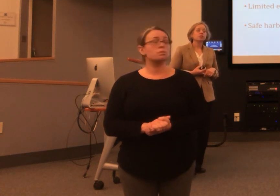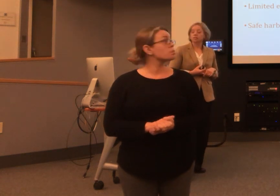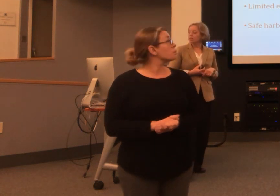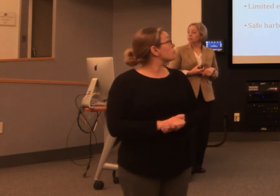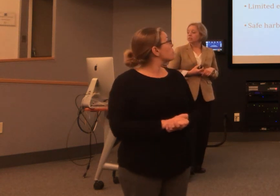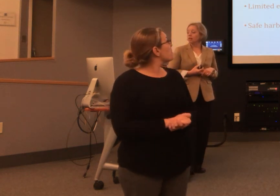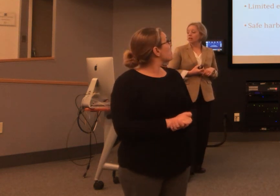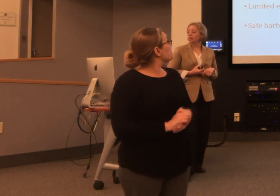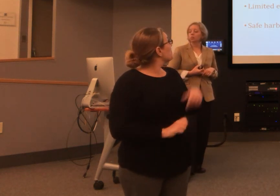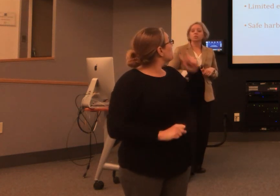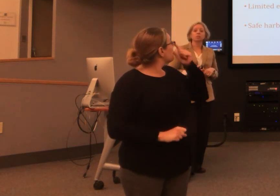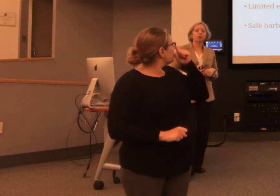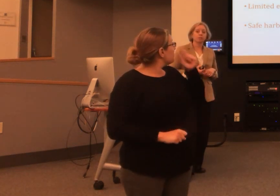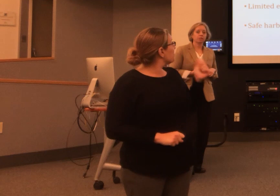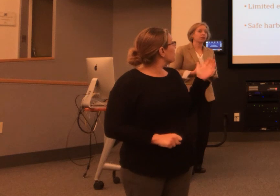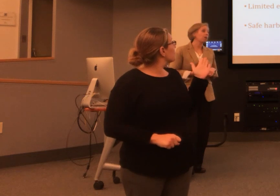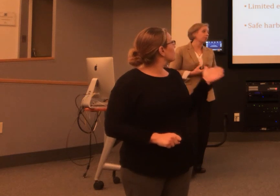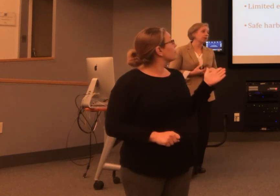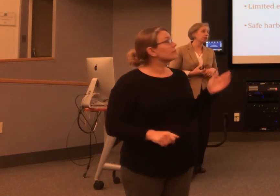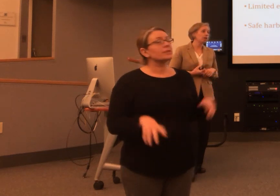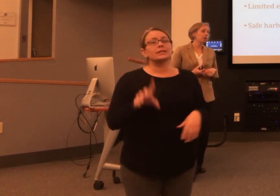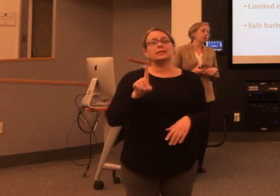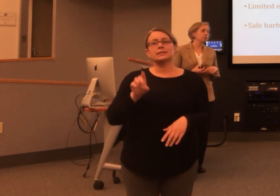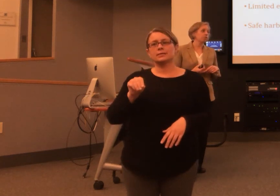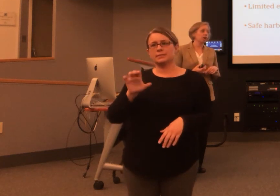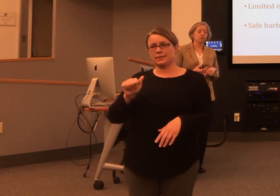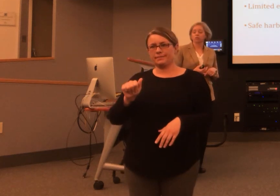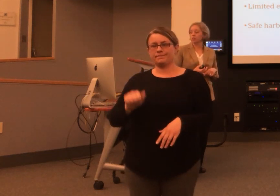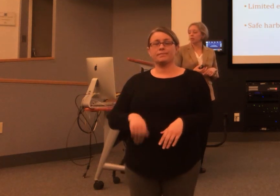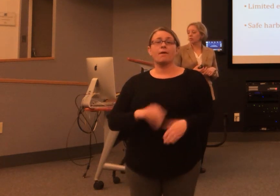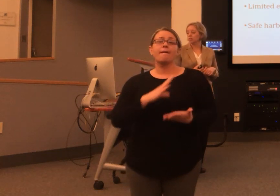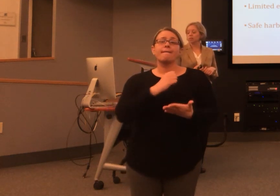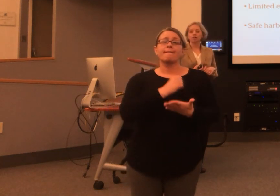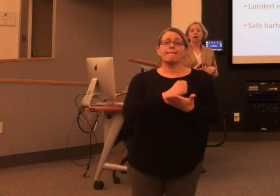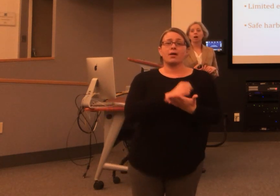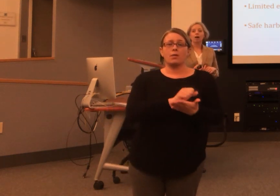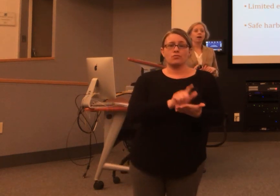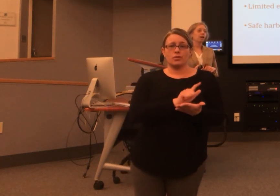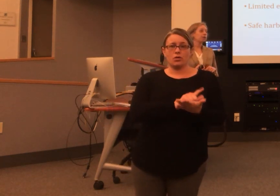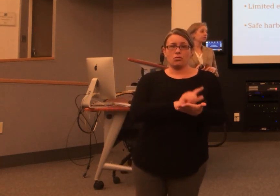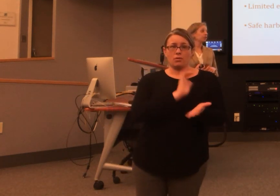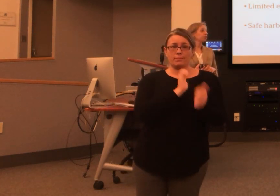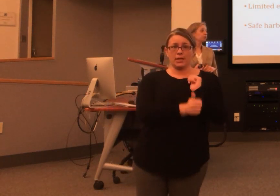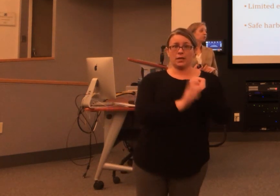So the DMCA was an amendment to the copyright law that went into effect in 2000. And I will tell you,